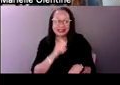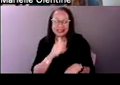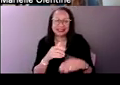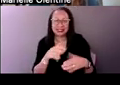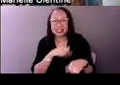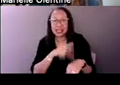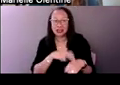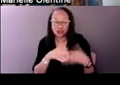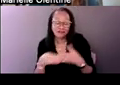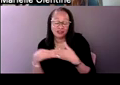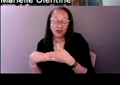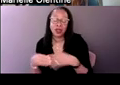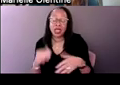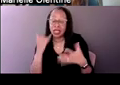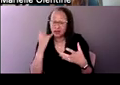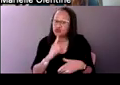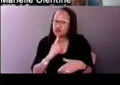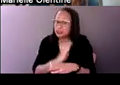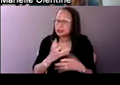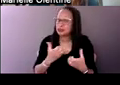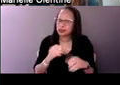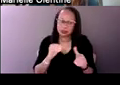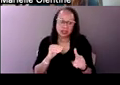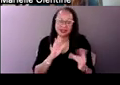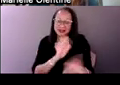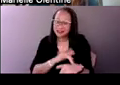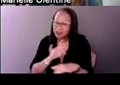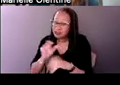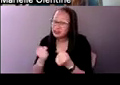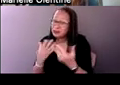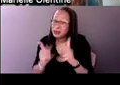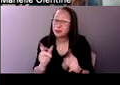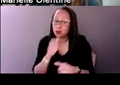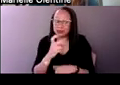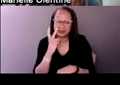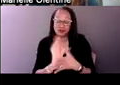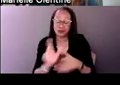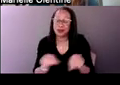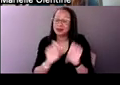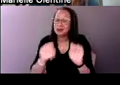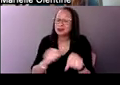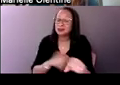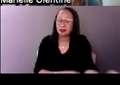other. They may not seem like they do. So, for example, you may want to just show your film to the